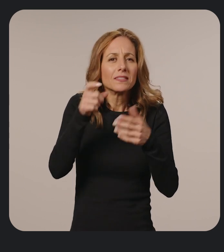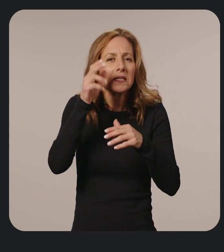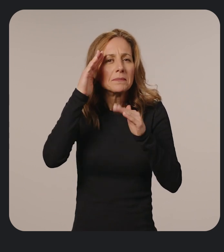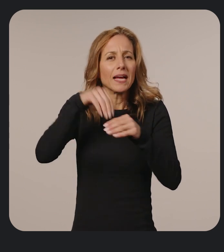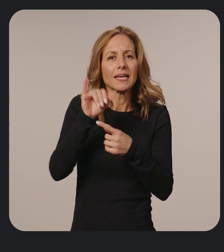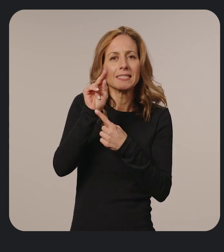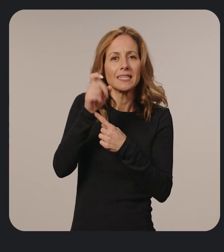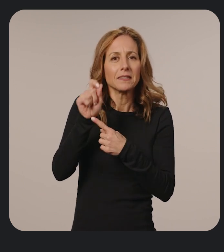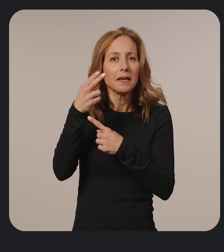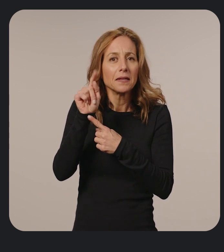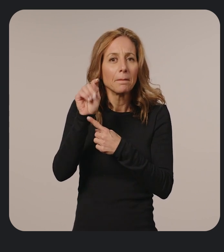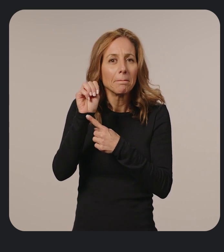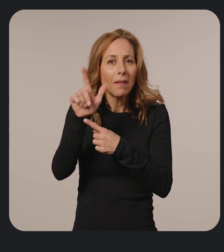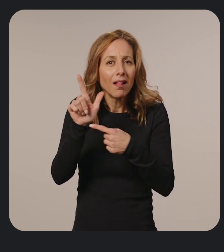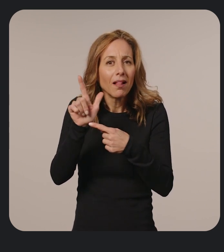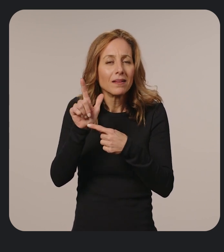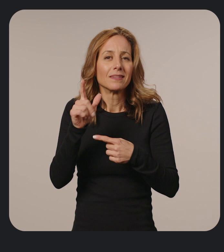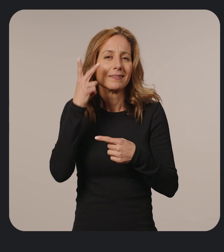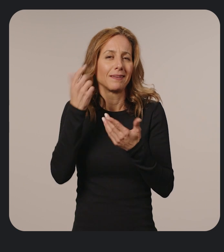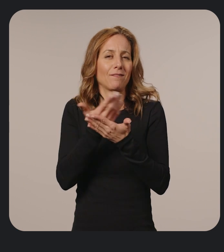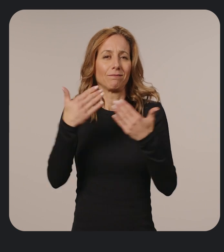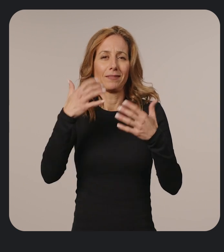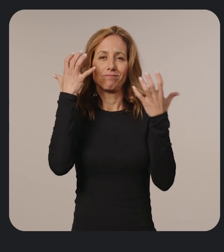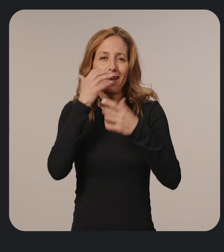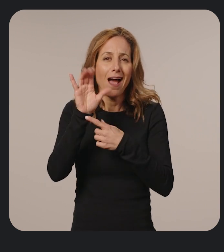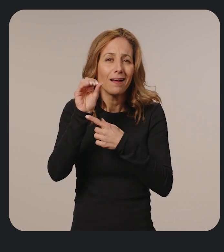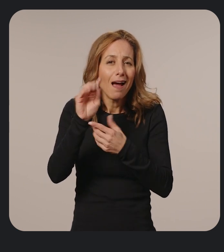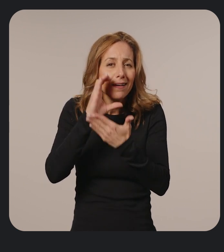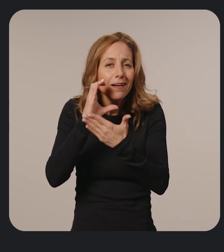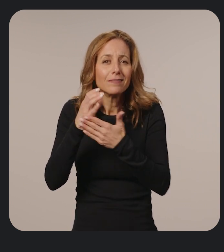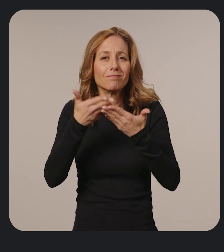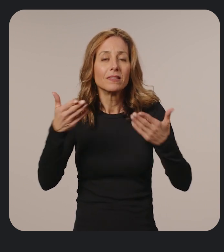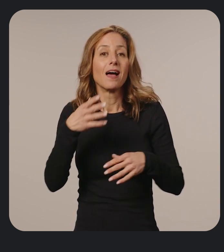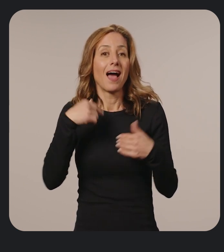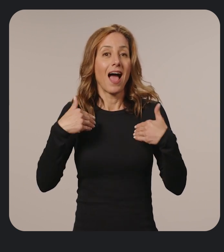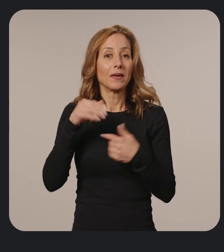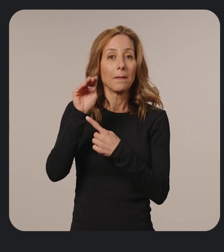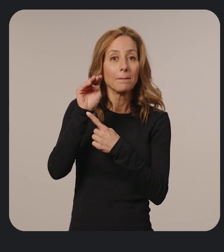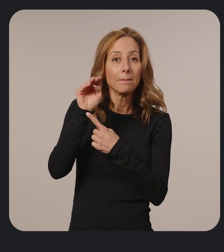and let's take a quick look at that. You can see all the things that you'd usually expect. You have index.html, the favicon, and stuff like that,